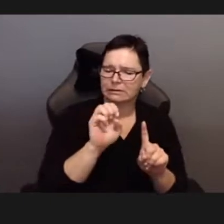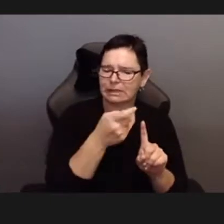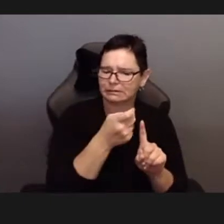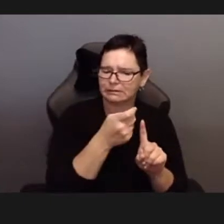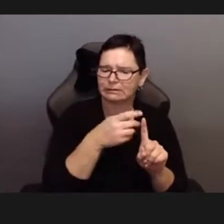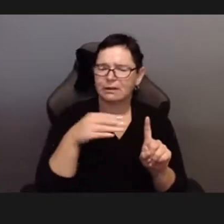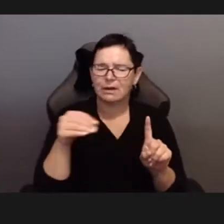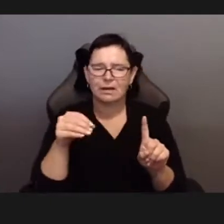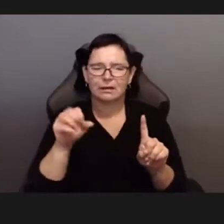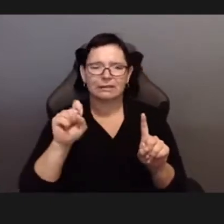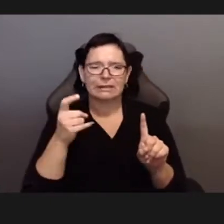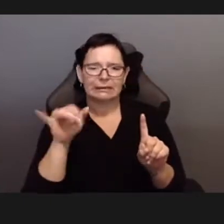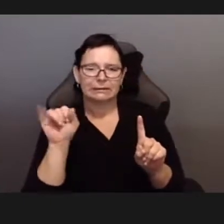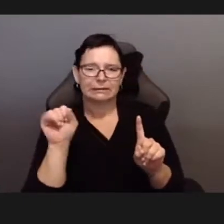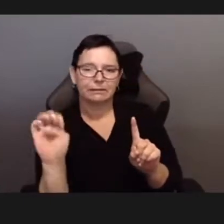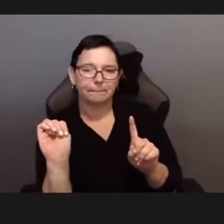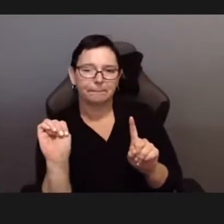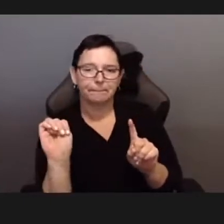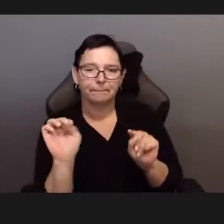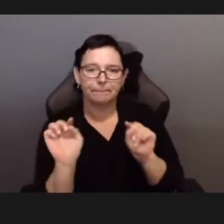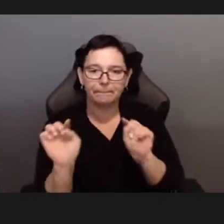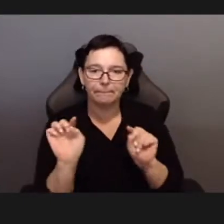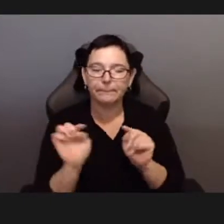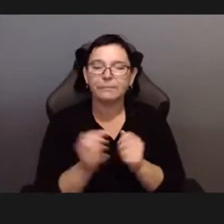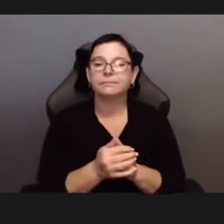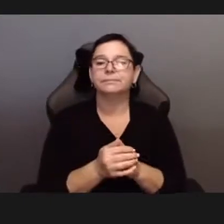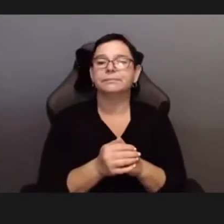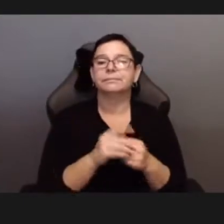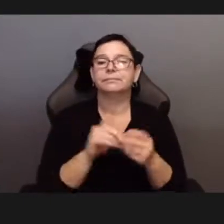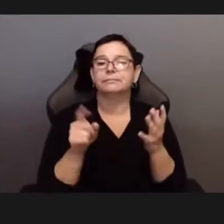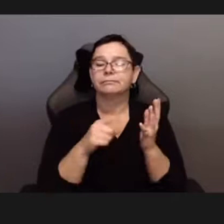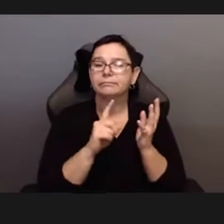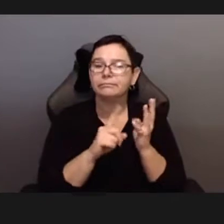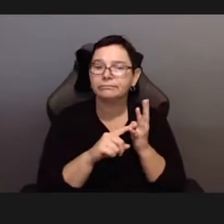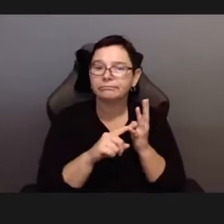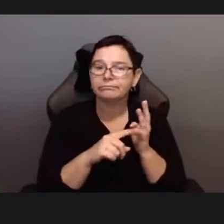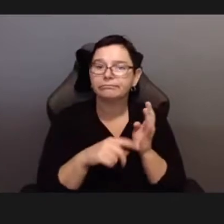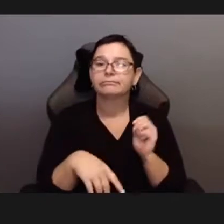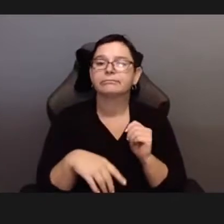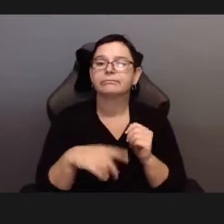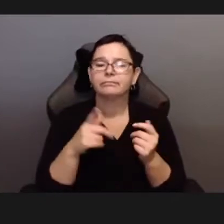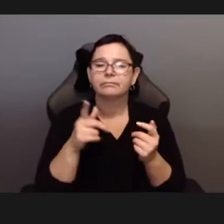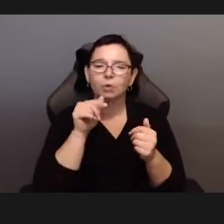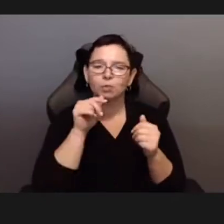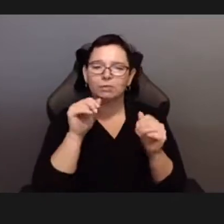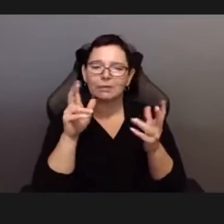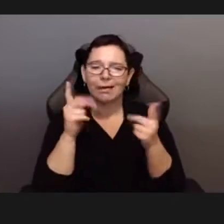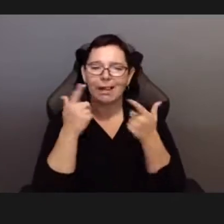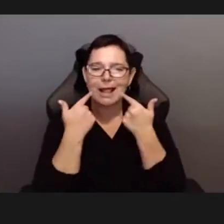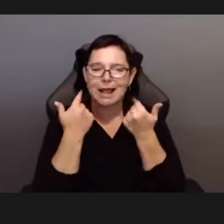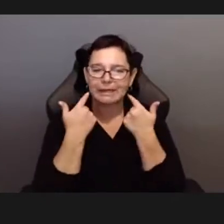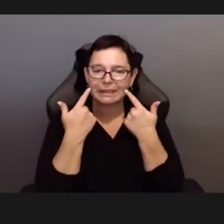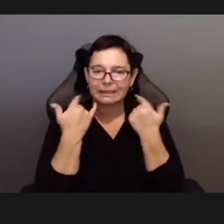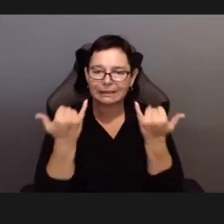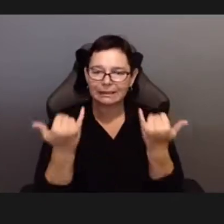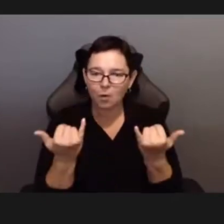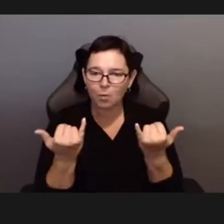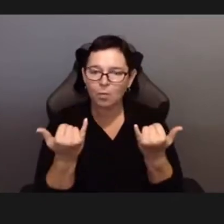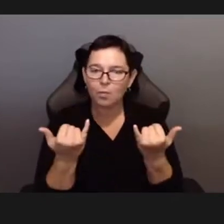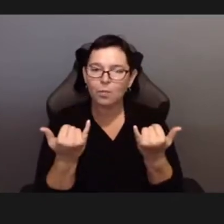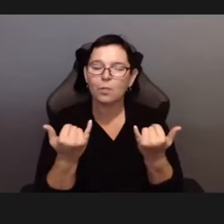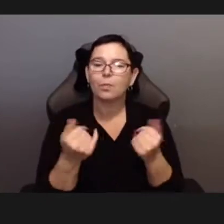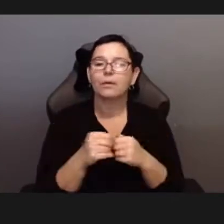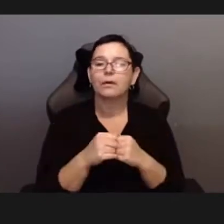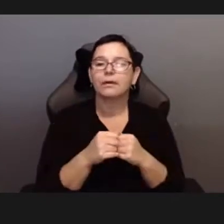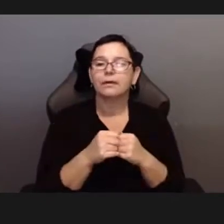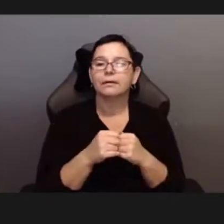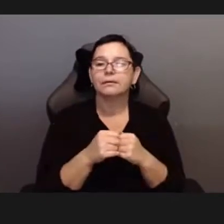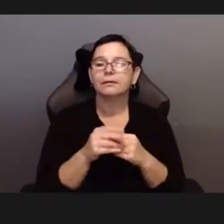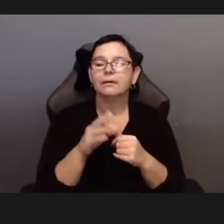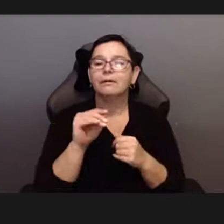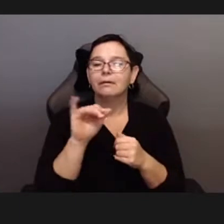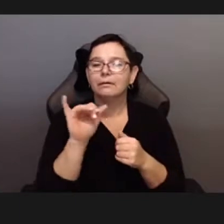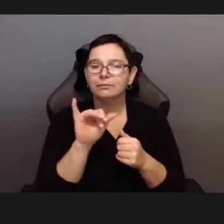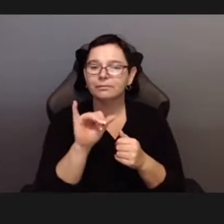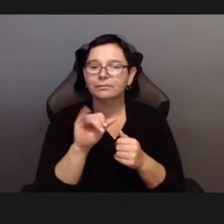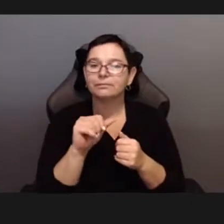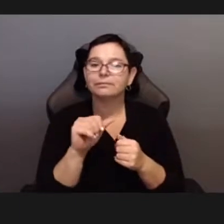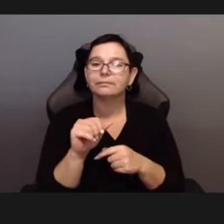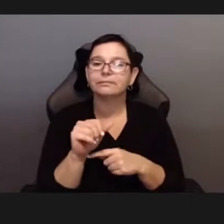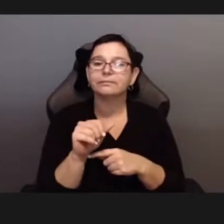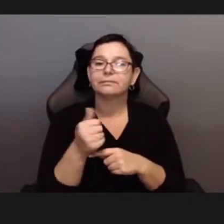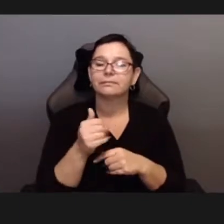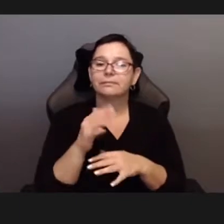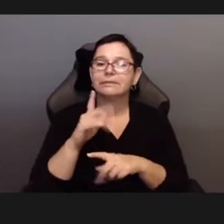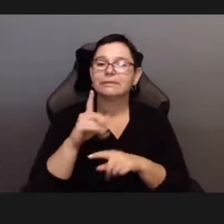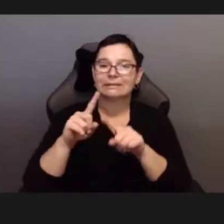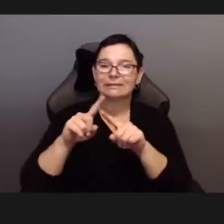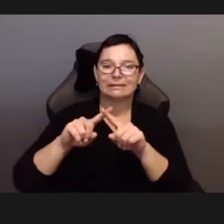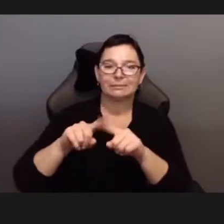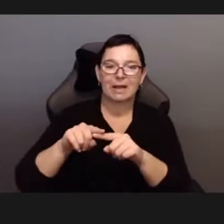Objectivication: on the difference between sex and sexism,